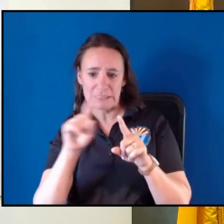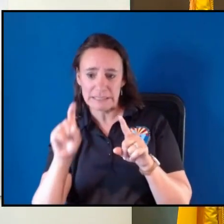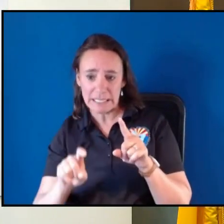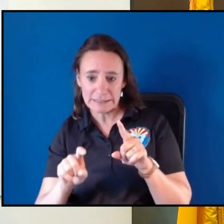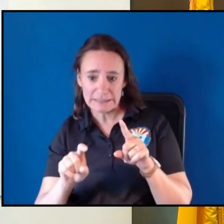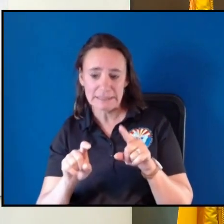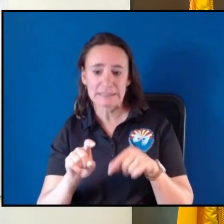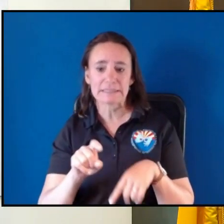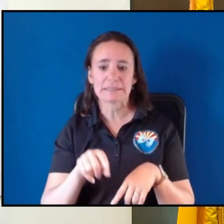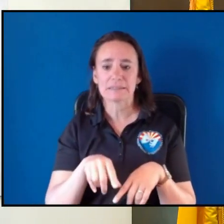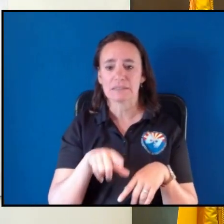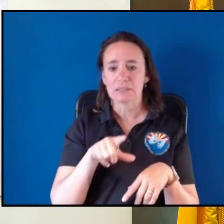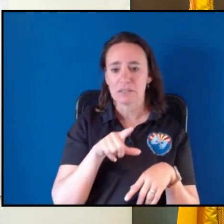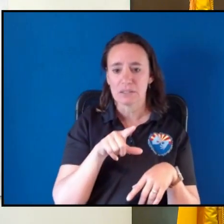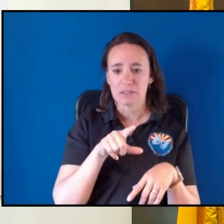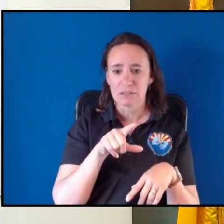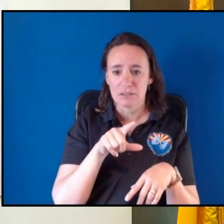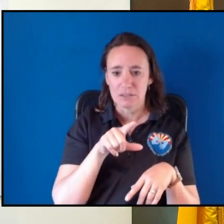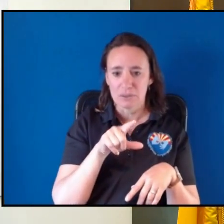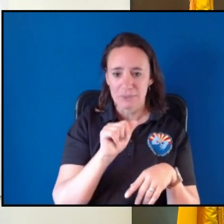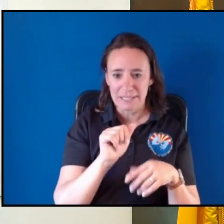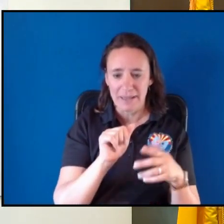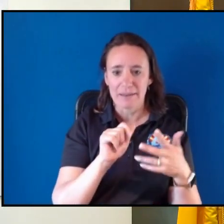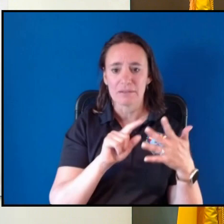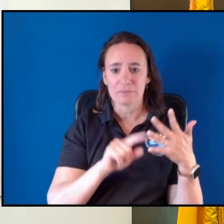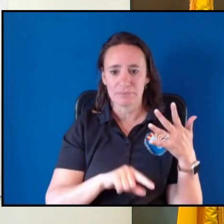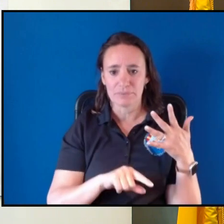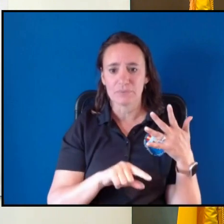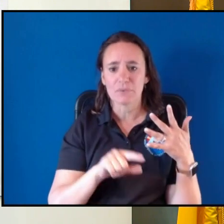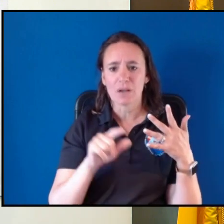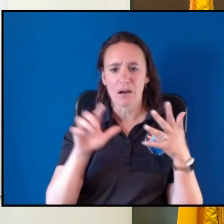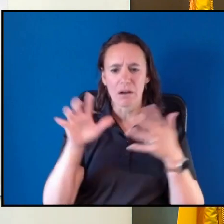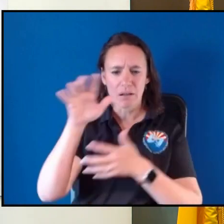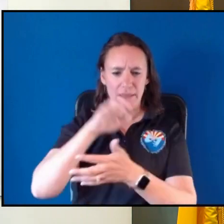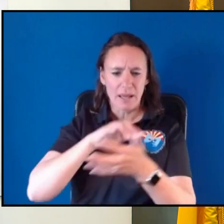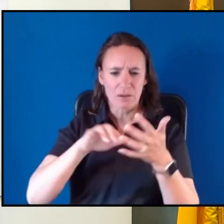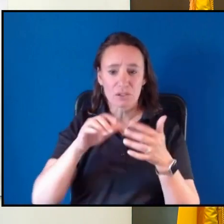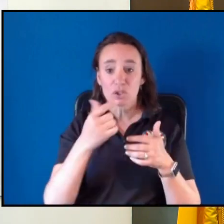What you're seeing is all these clouds moving in, and these green lines, those are dew points. I introduced that yesterday.